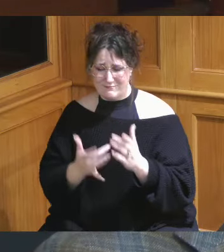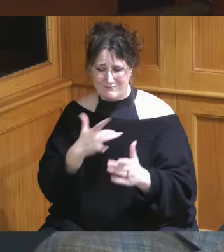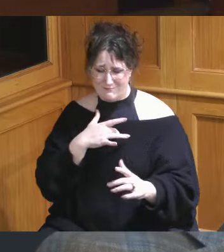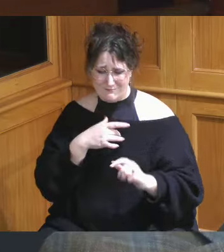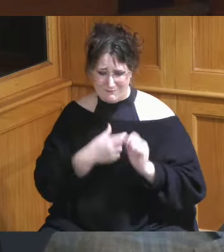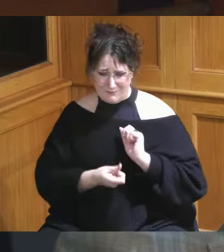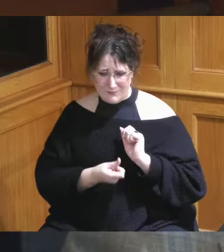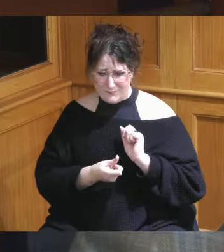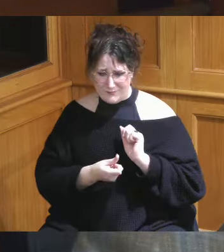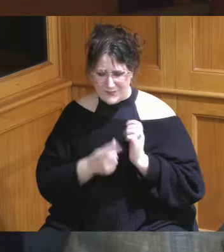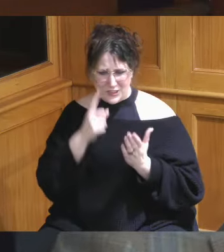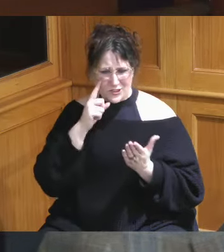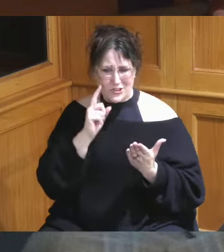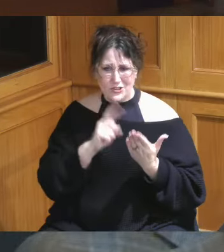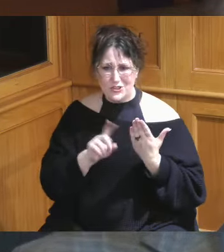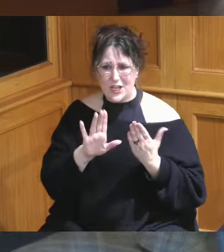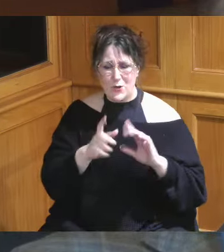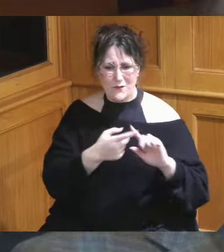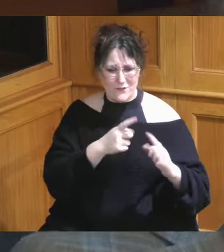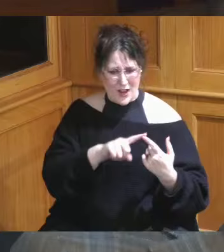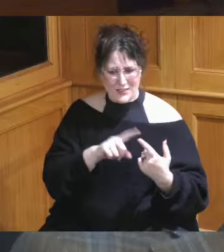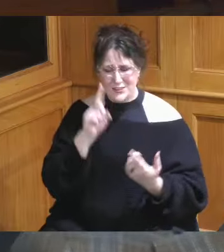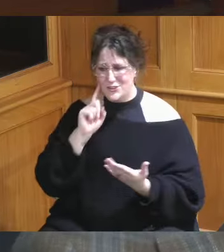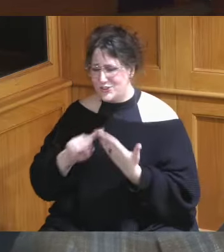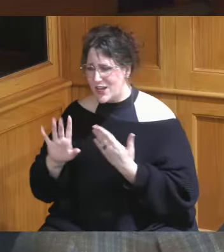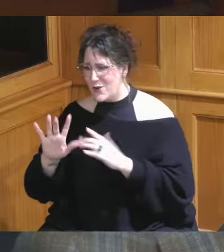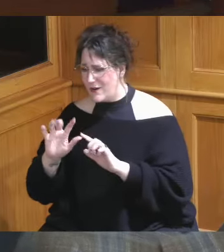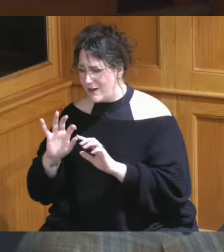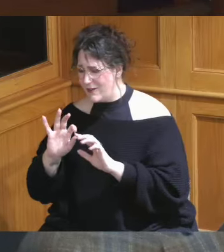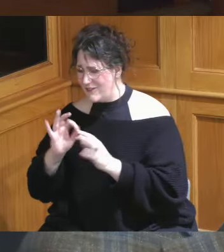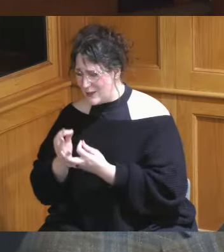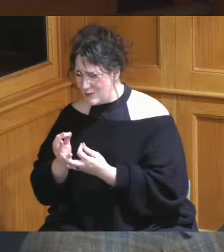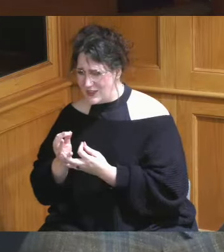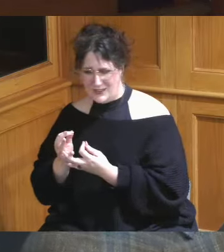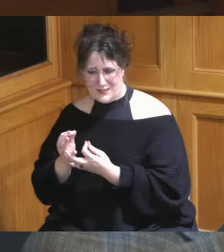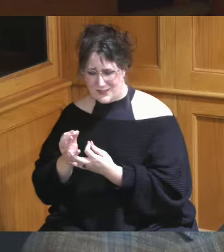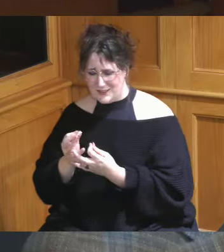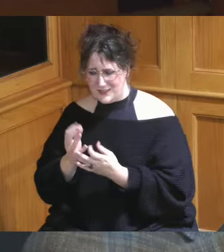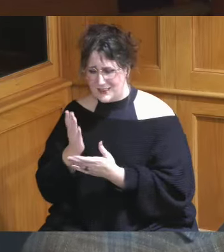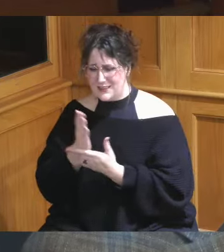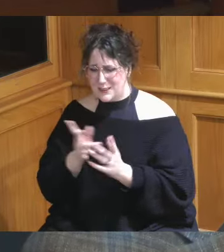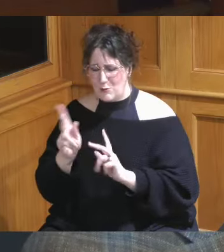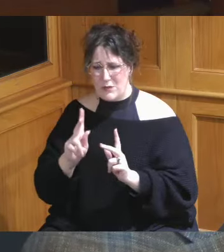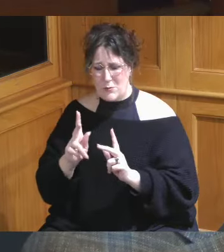your family, because this is a tough time when you go through these times and some people have lost